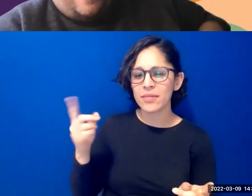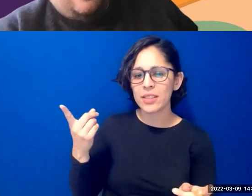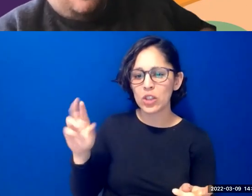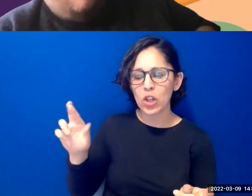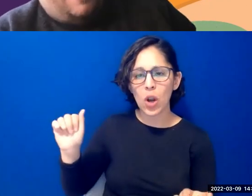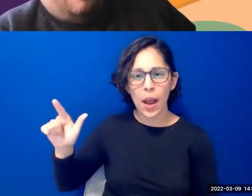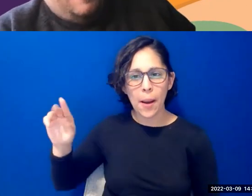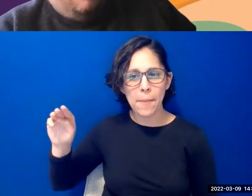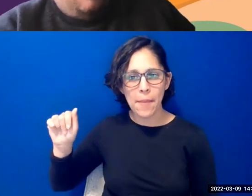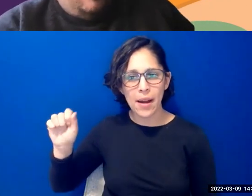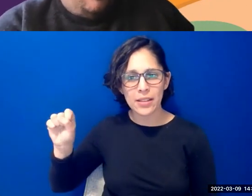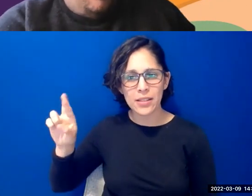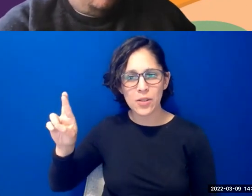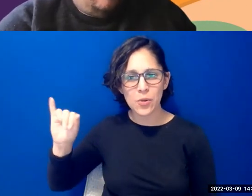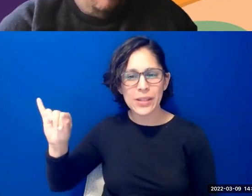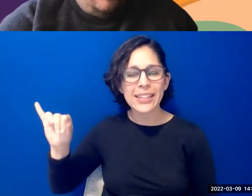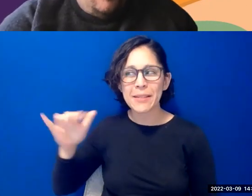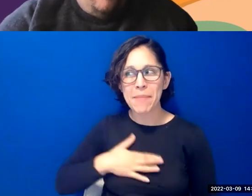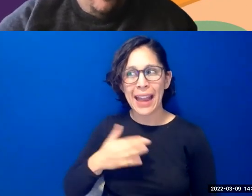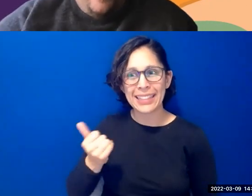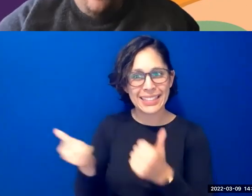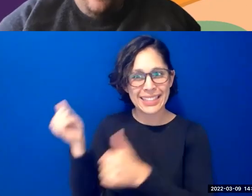Kyle Livie (he/him/his): I just provided your co hosts you should be able to start your video now okay.